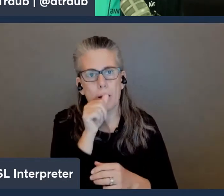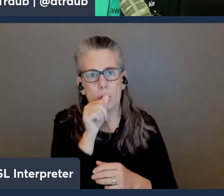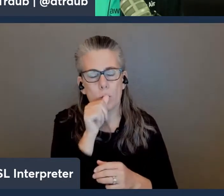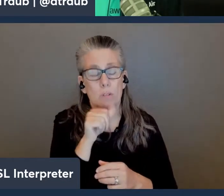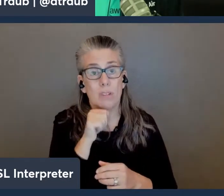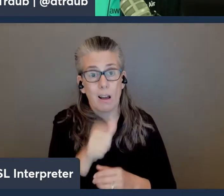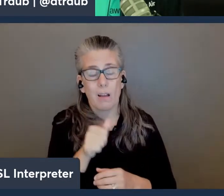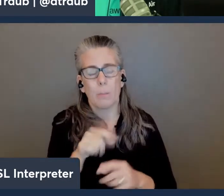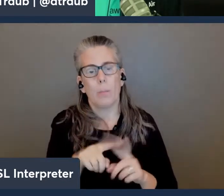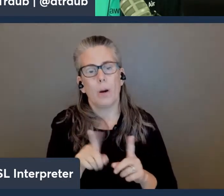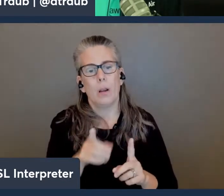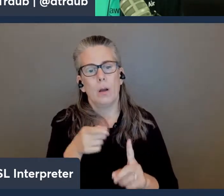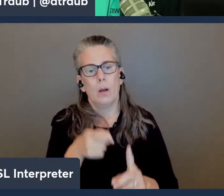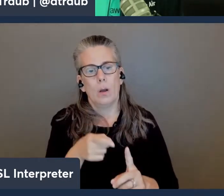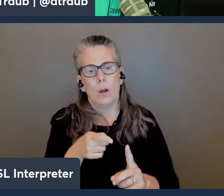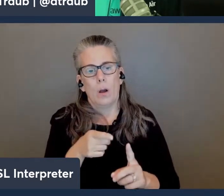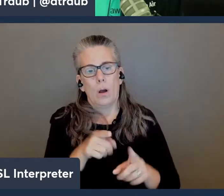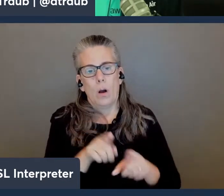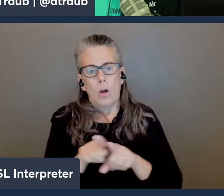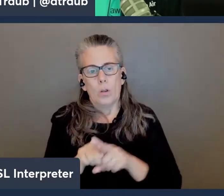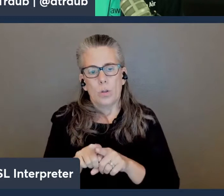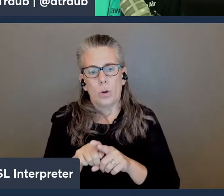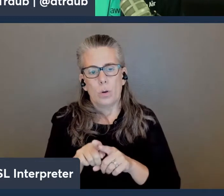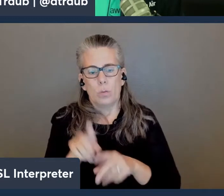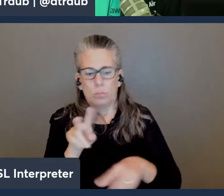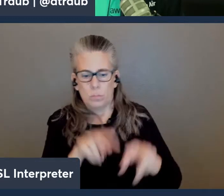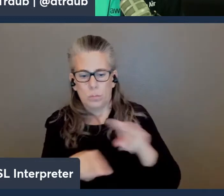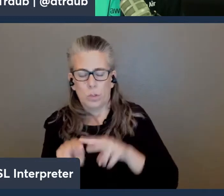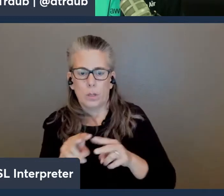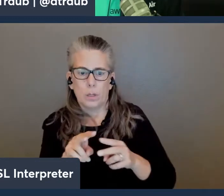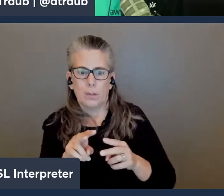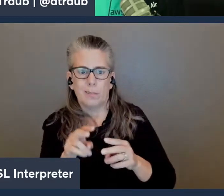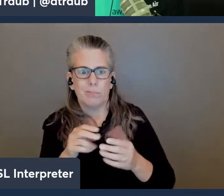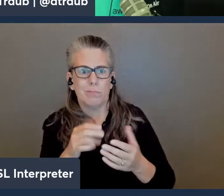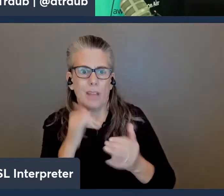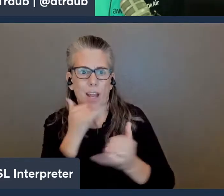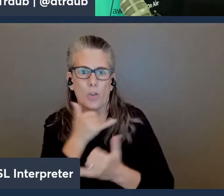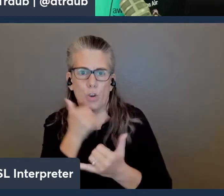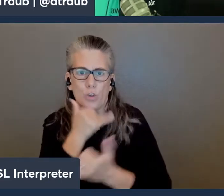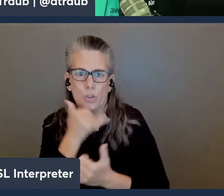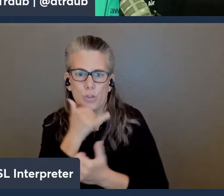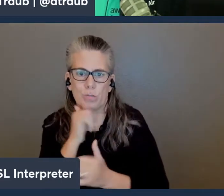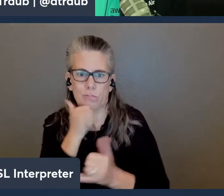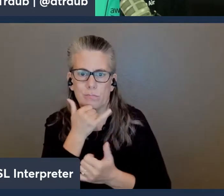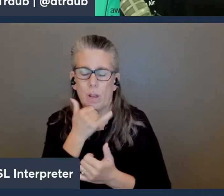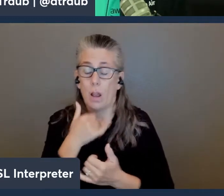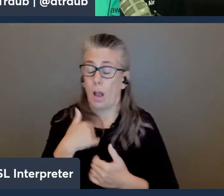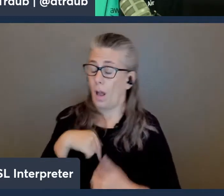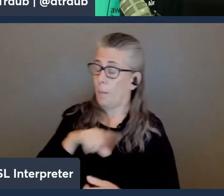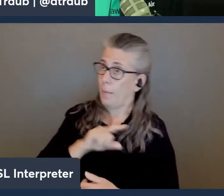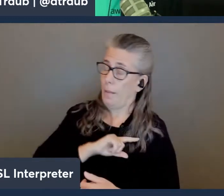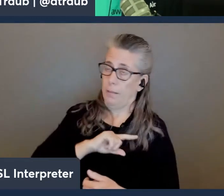these kinds of coding errors. Right. I mean, we're all guilty. I'm guilty of that. I did that before.